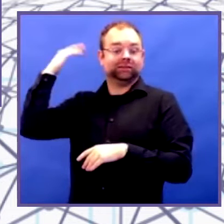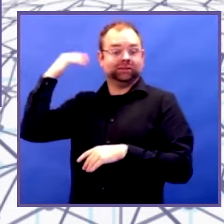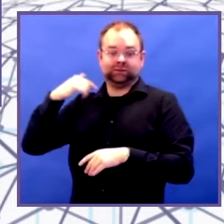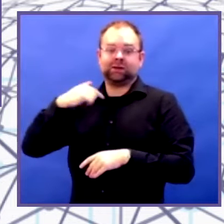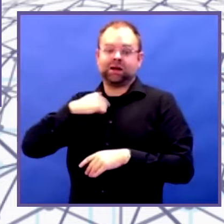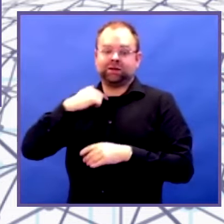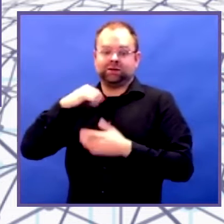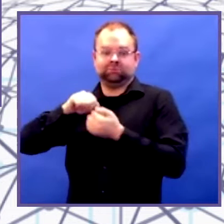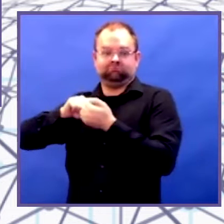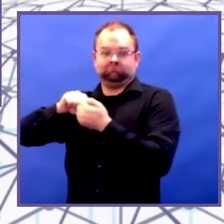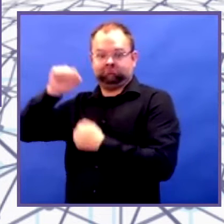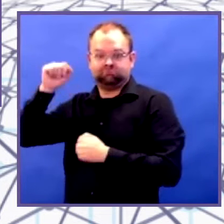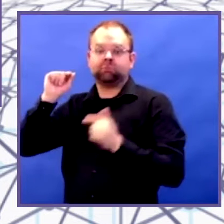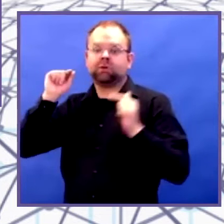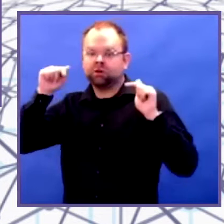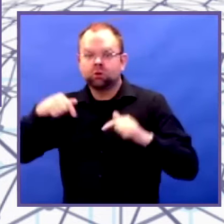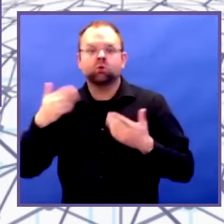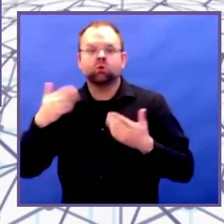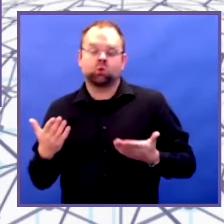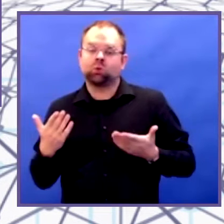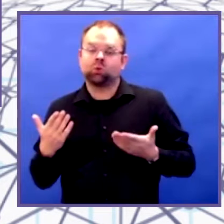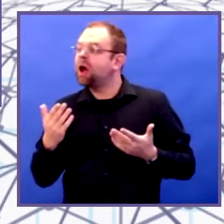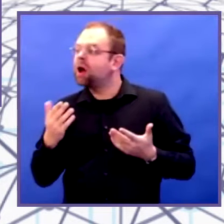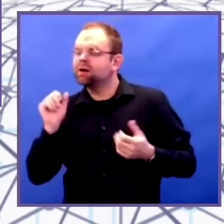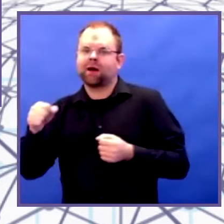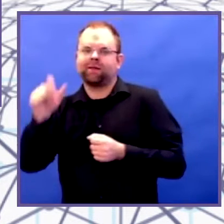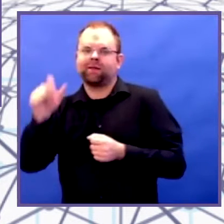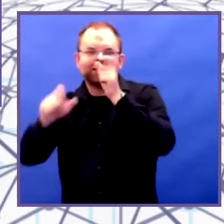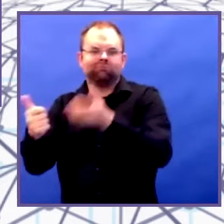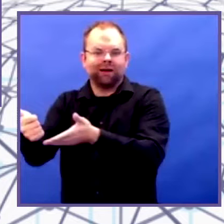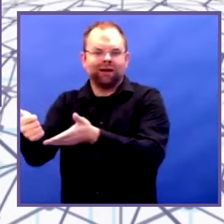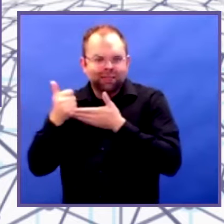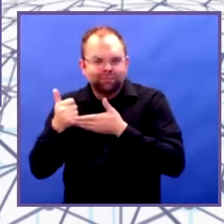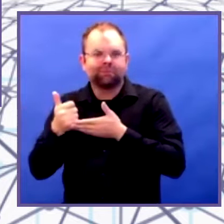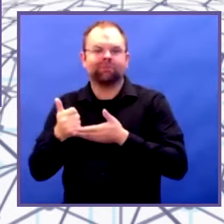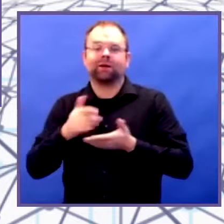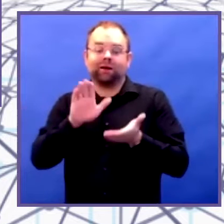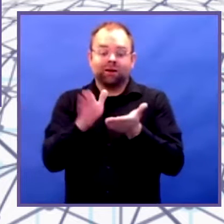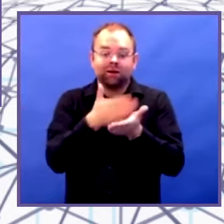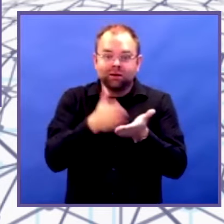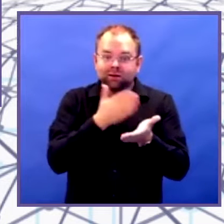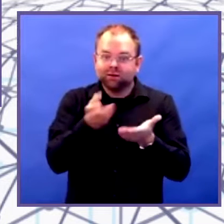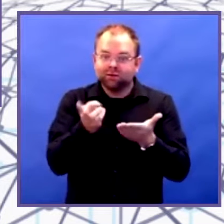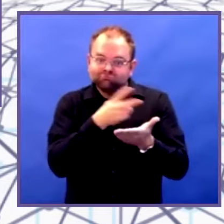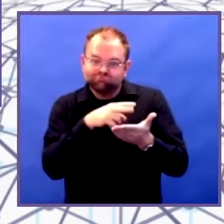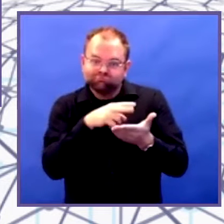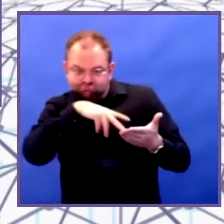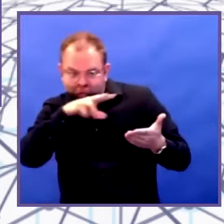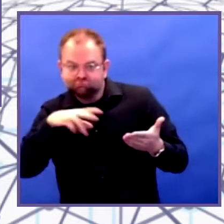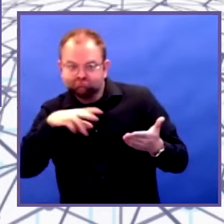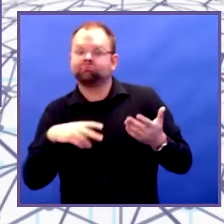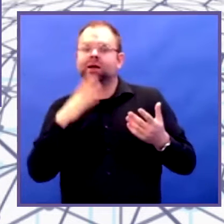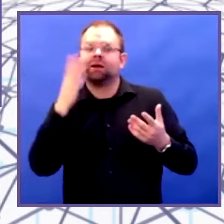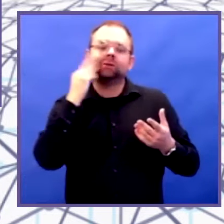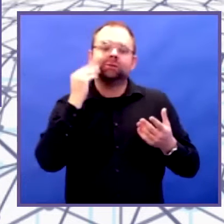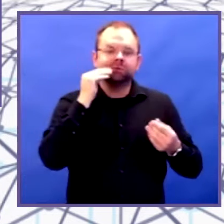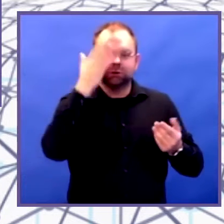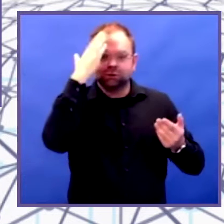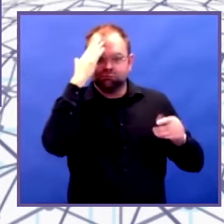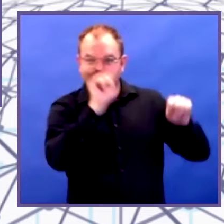and bringing us right to the here and the now. And considering that when I started there was no Internet, digital technology is rapidly